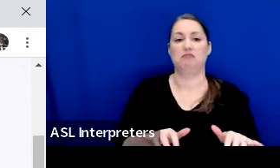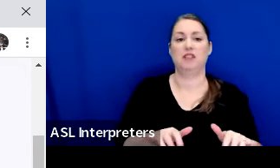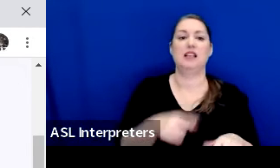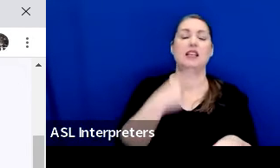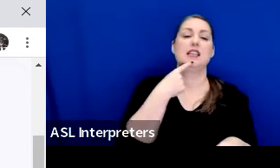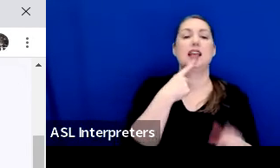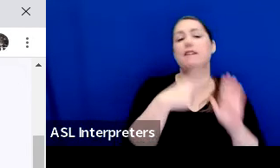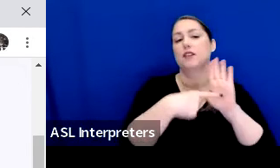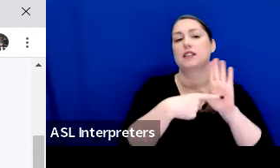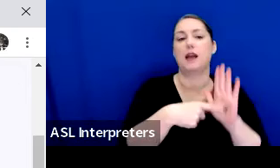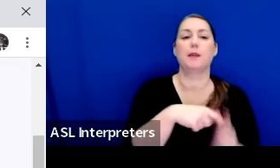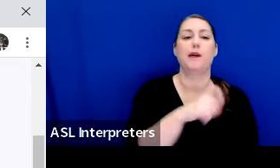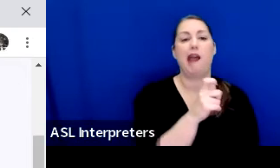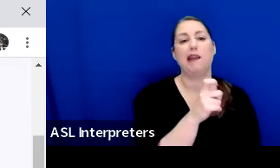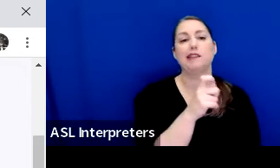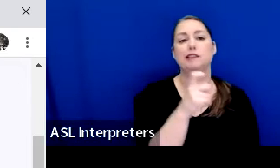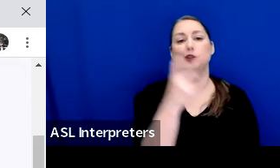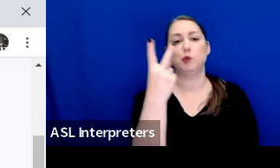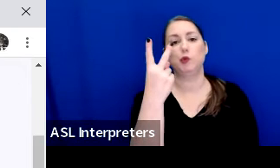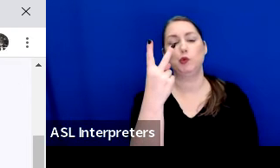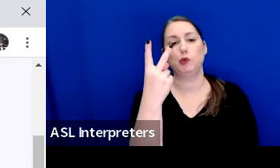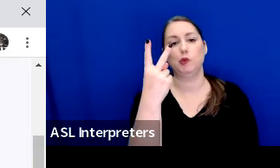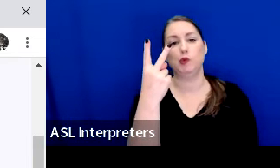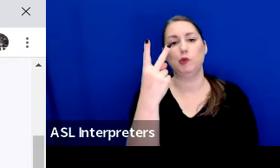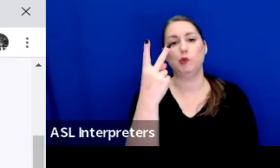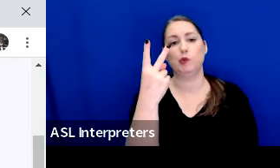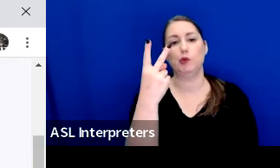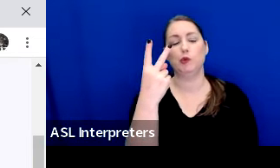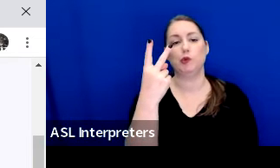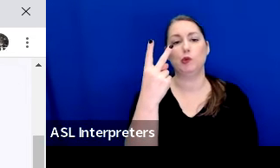is where I did it with the carrot, but you can also do X